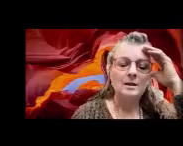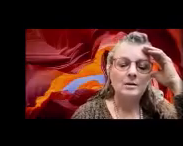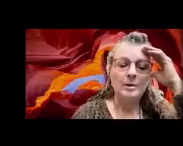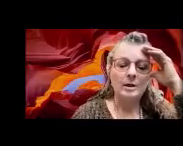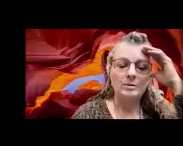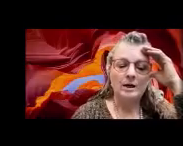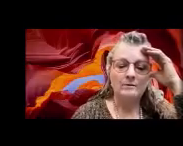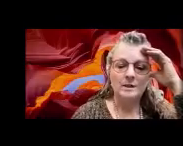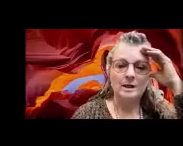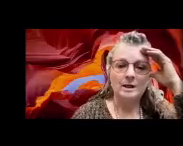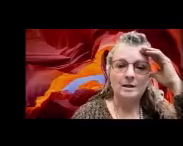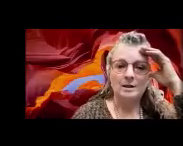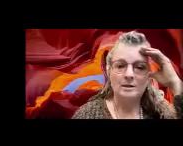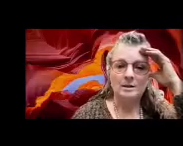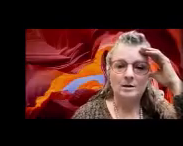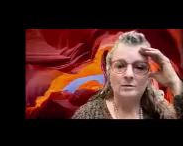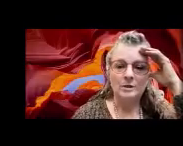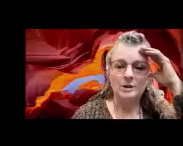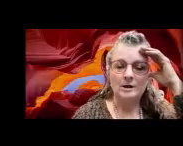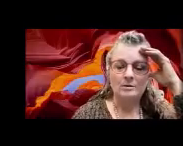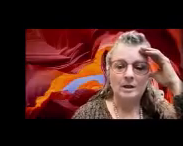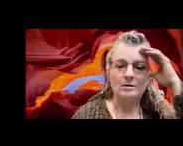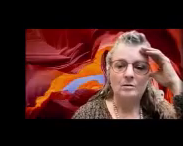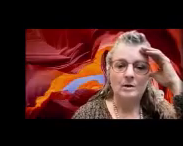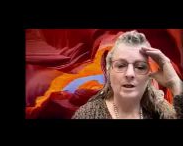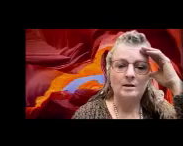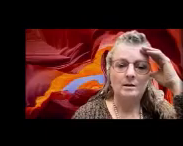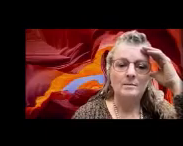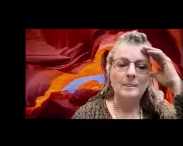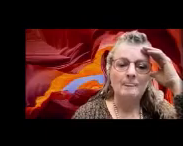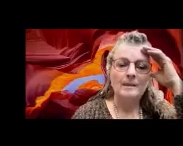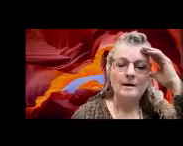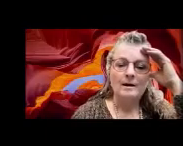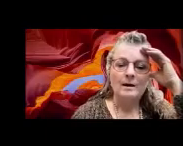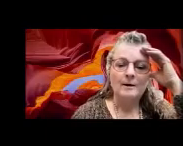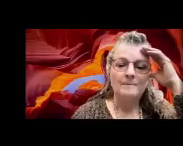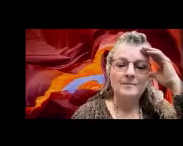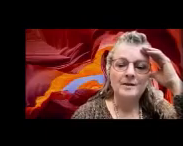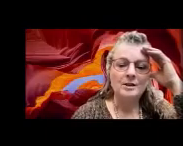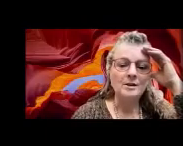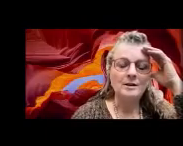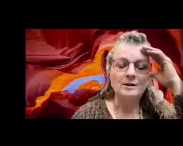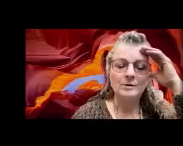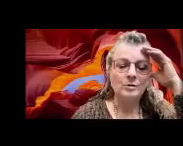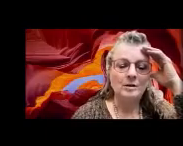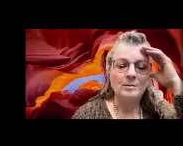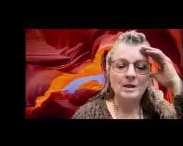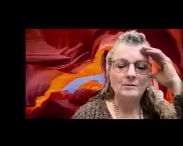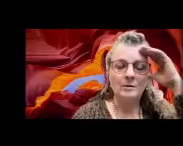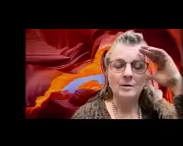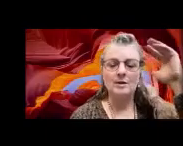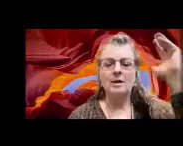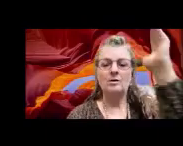the other barrier we have is diagnostic overshadowing, where just the difference between males and females and how you